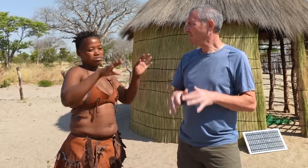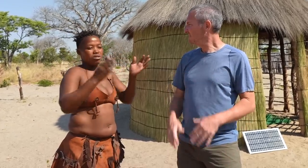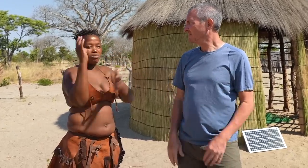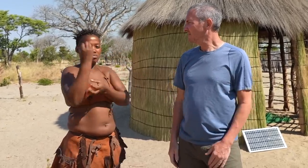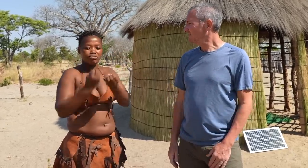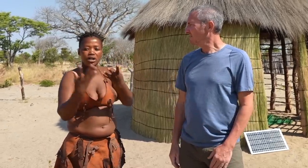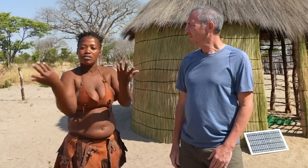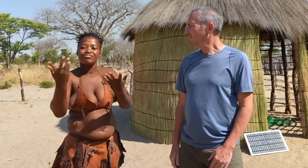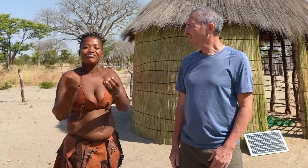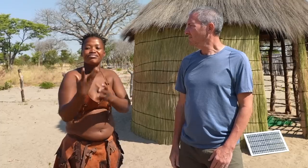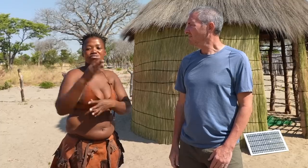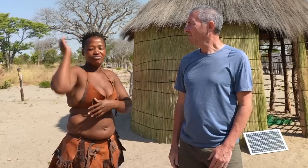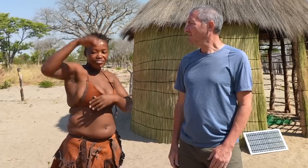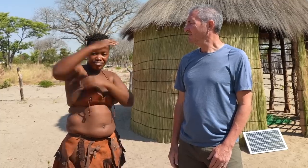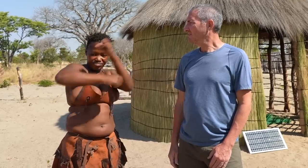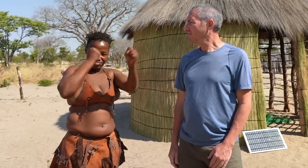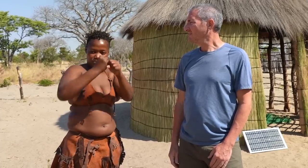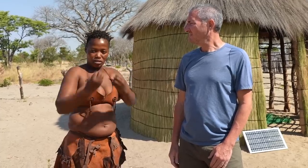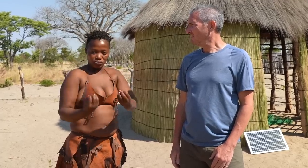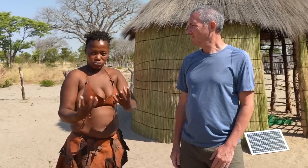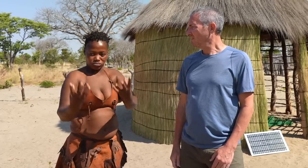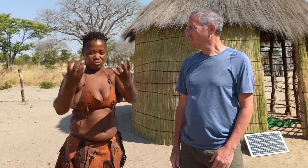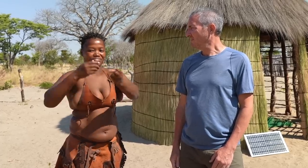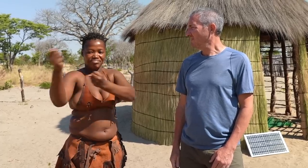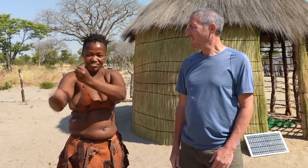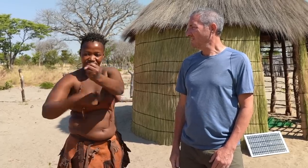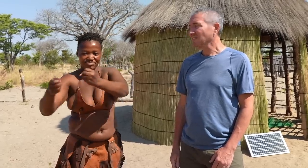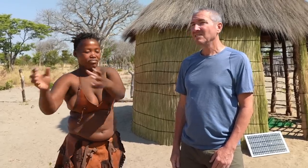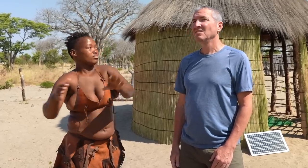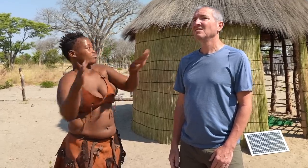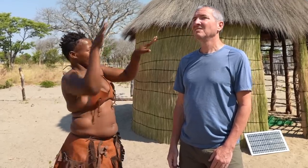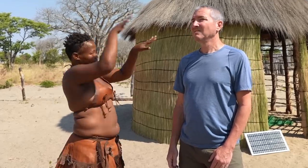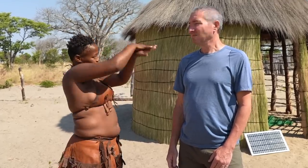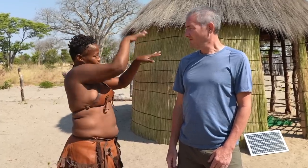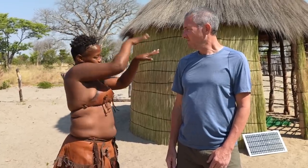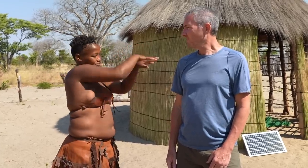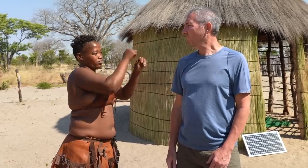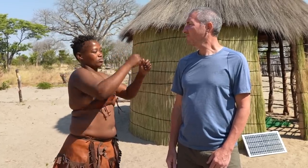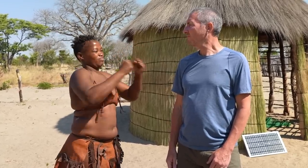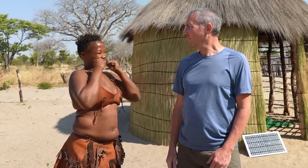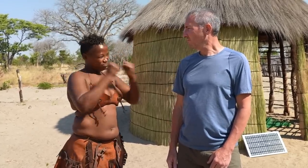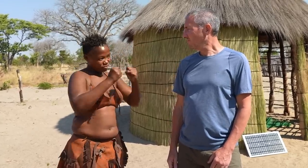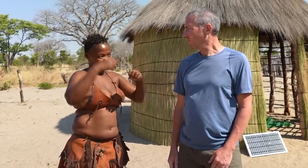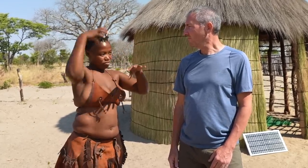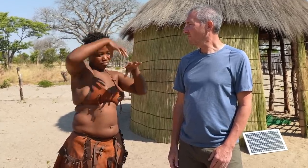So we add more materials to make sure it stays strong.